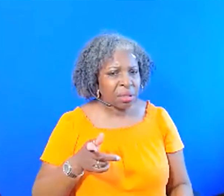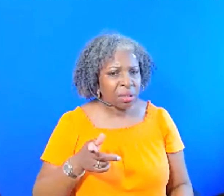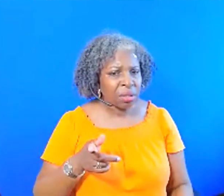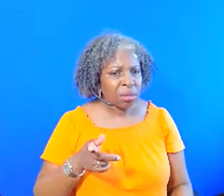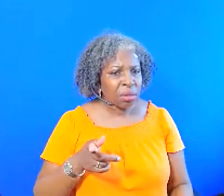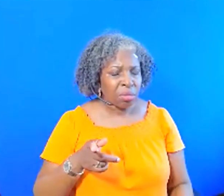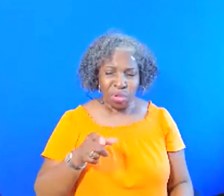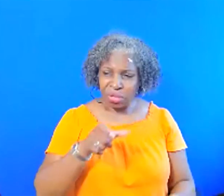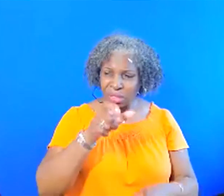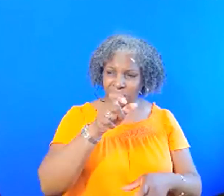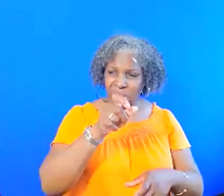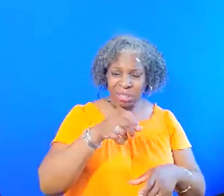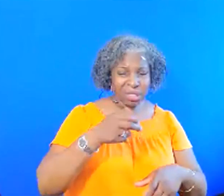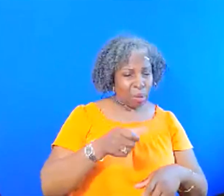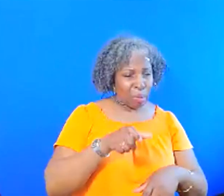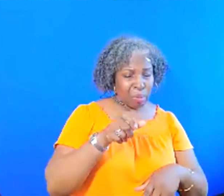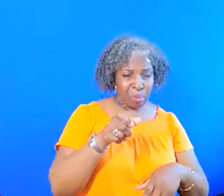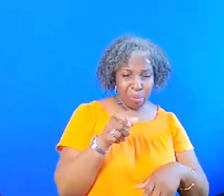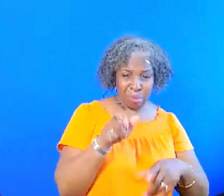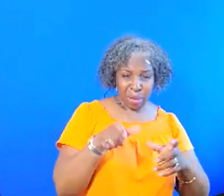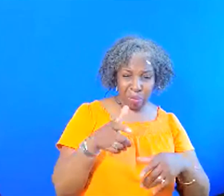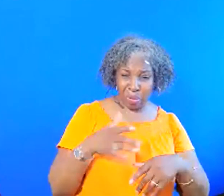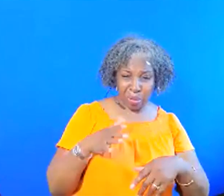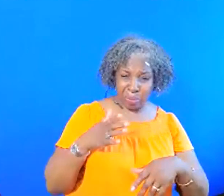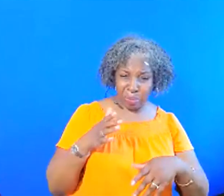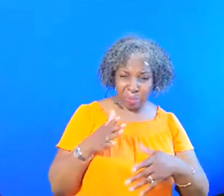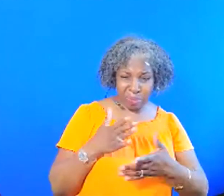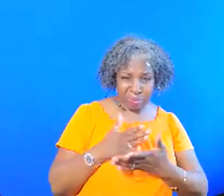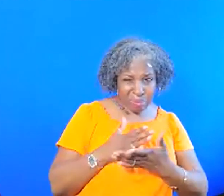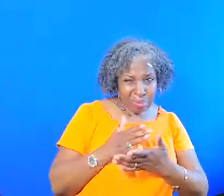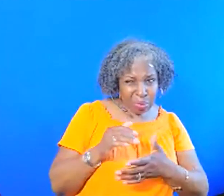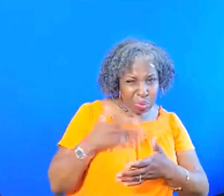but I'm, like, curious, where you how that, how that, what you think about that?